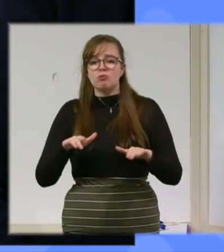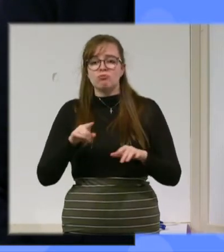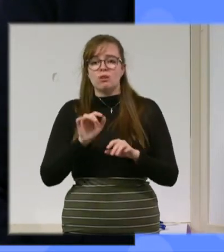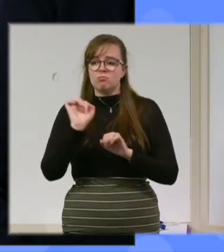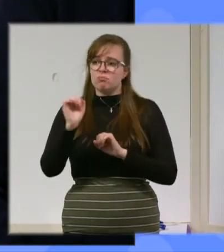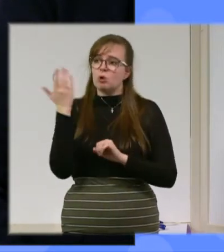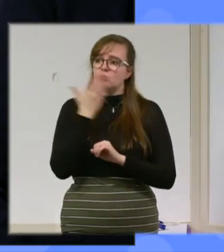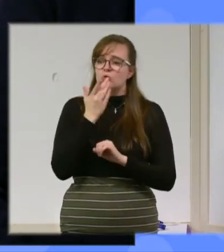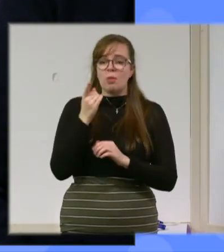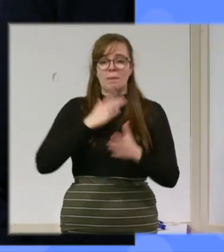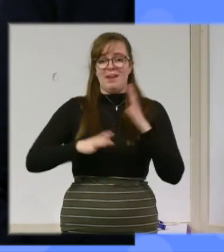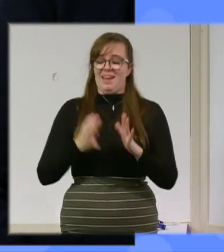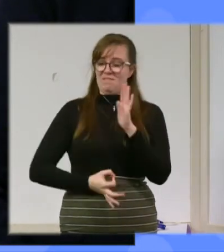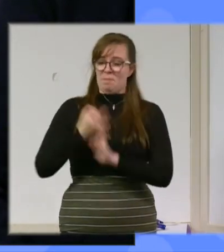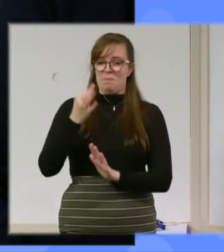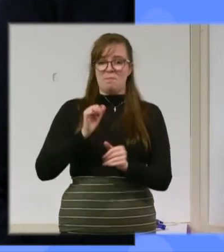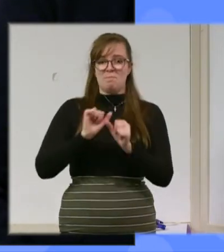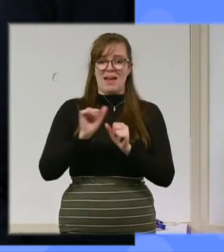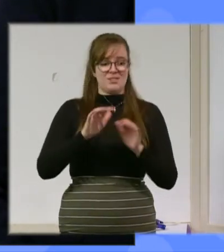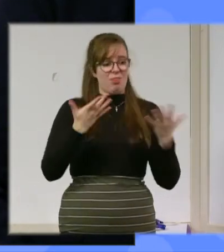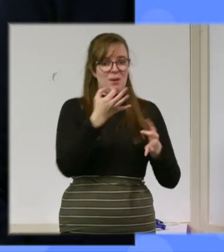parallel materials for the heckling and showing each other but